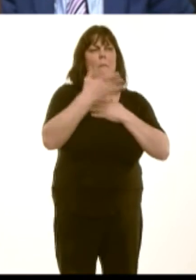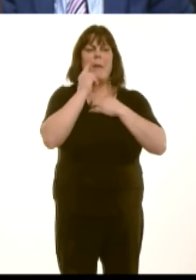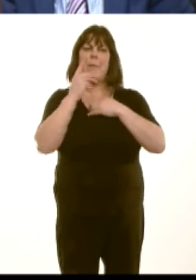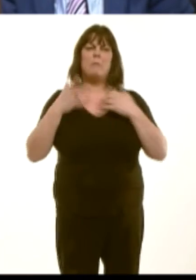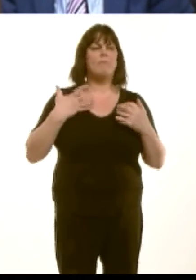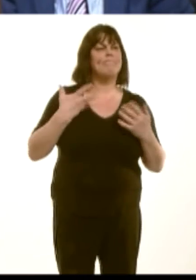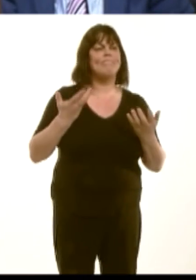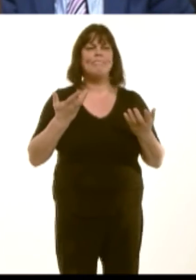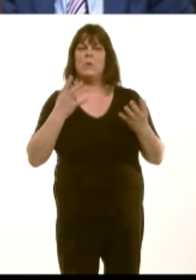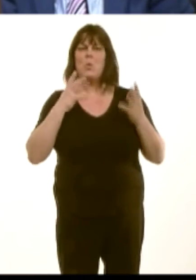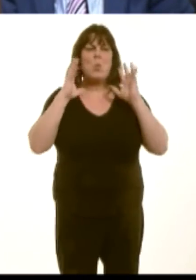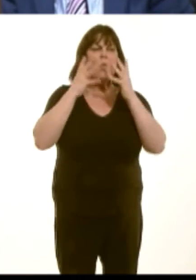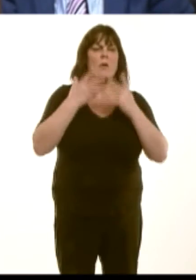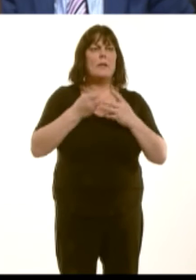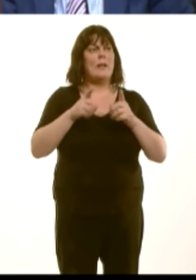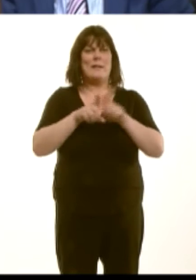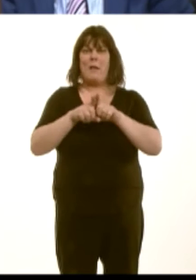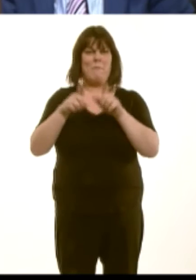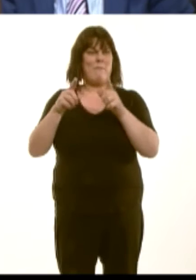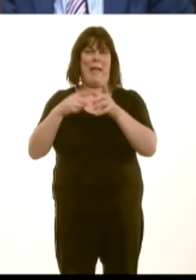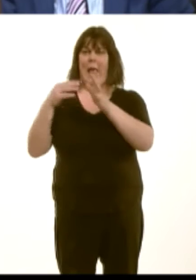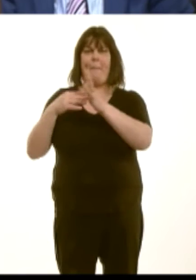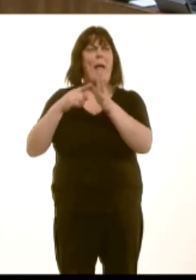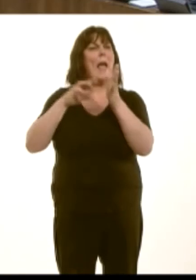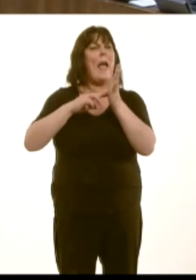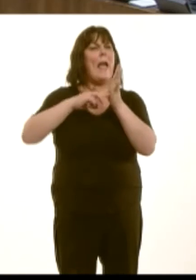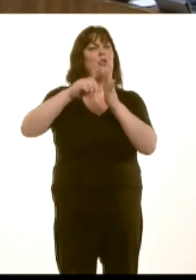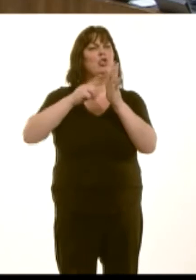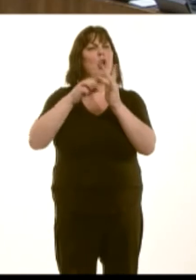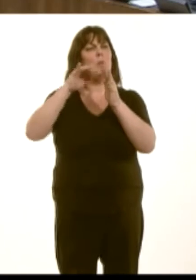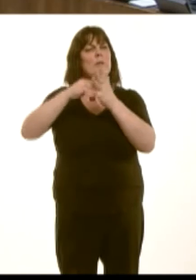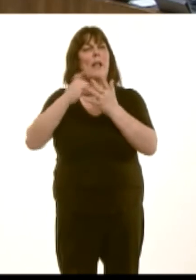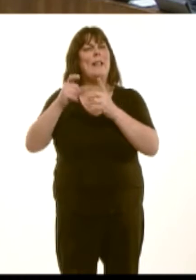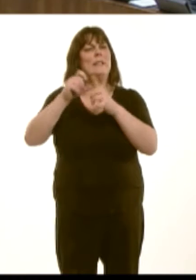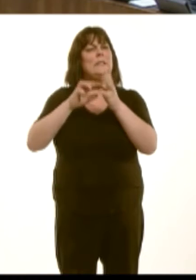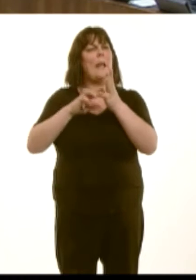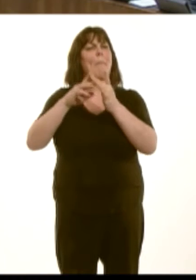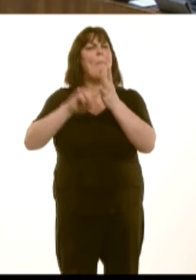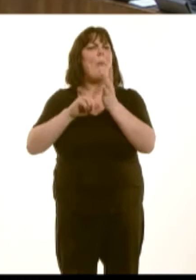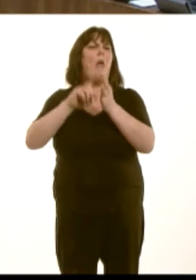themselves within this ChamberóAnn Jones, and I mention Darren Millar, of course, in that regard.